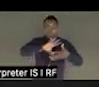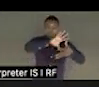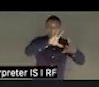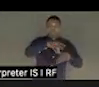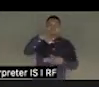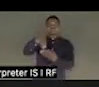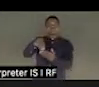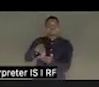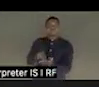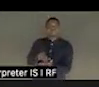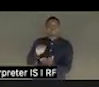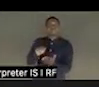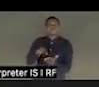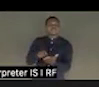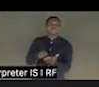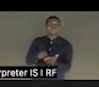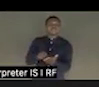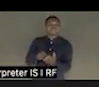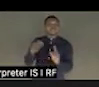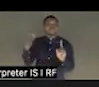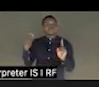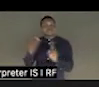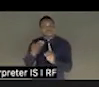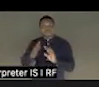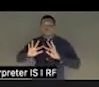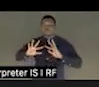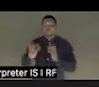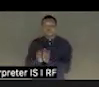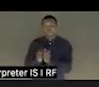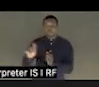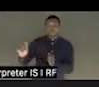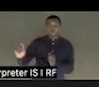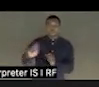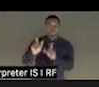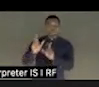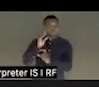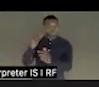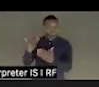on empowerment, so that the user knows their own value, for example,